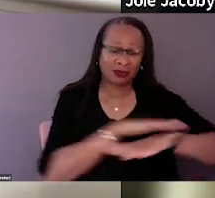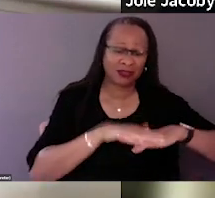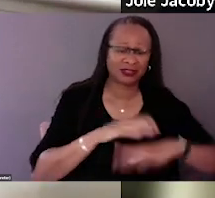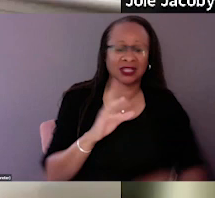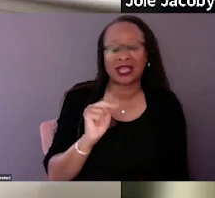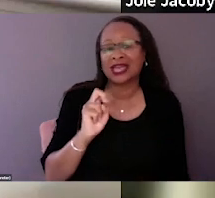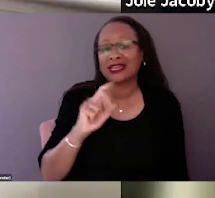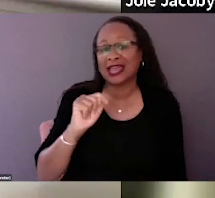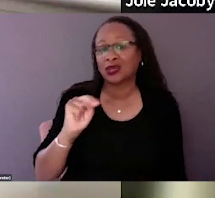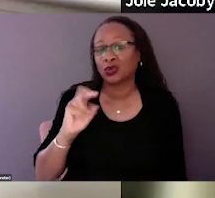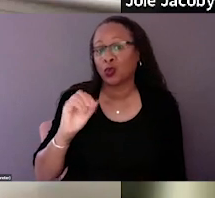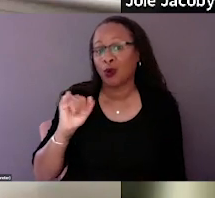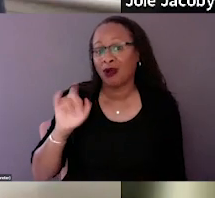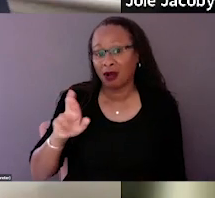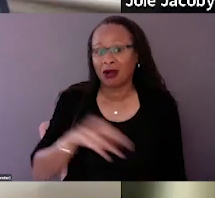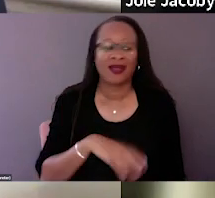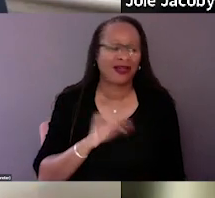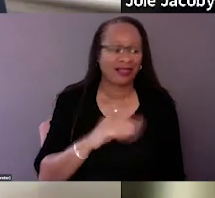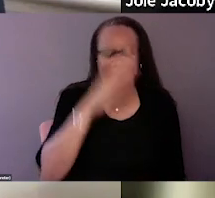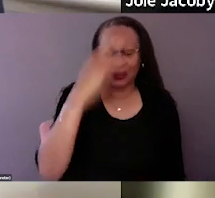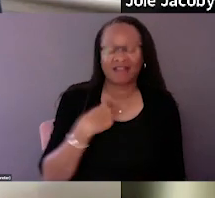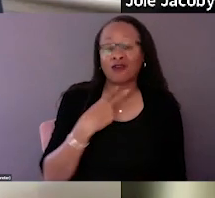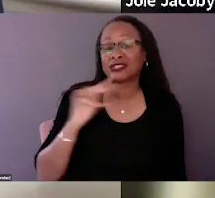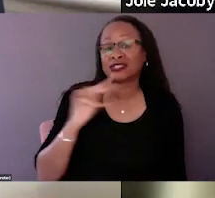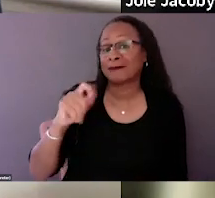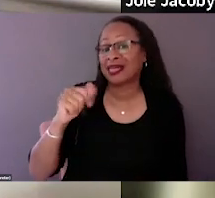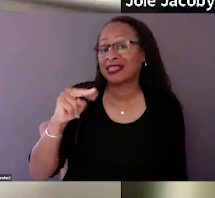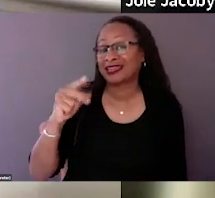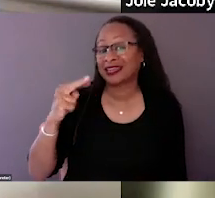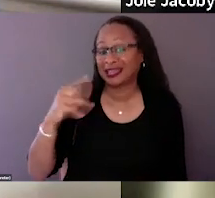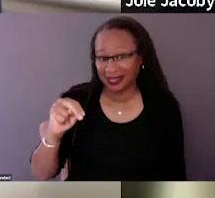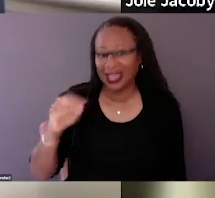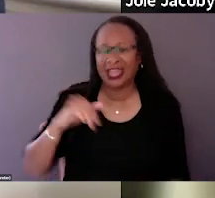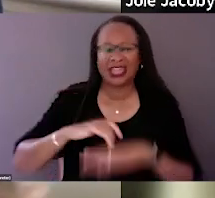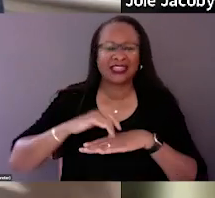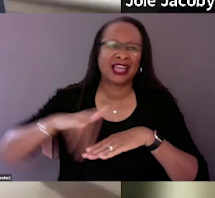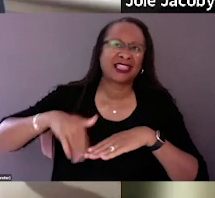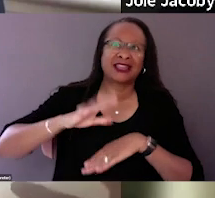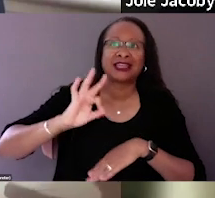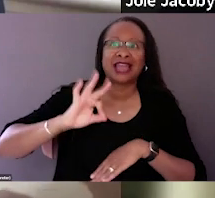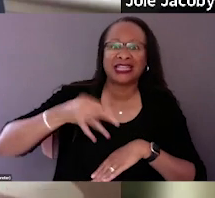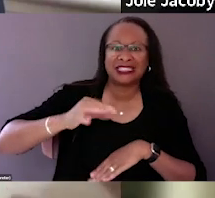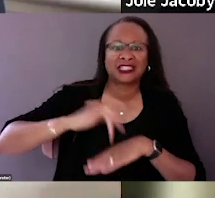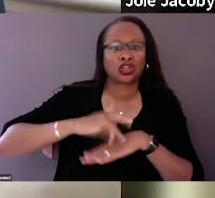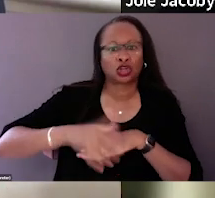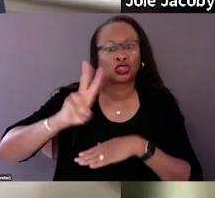we had platforms like Black Voices and Melanet in the the late 90s and early aughts that were speaking to us